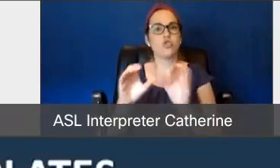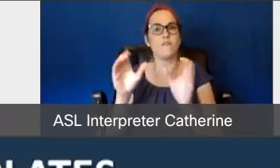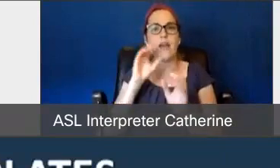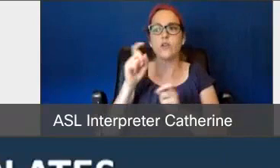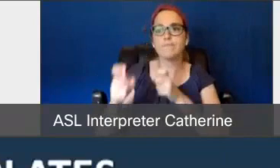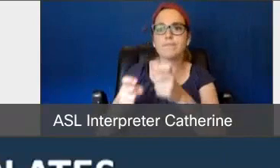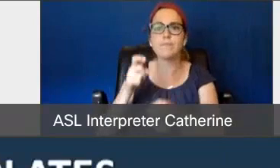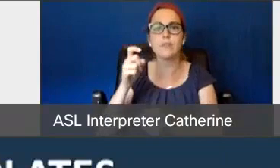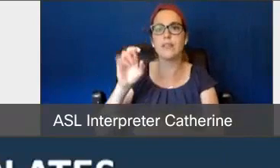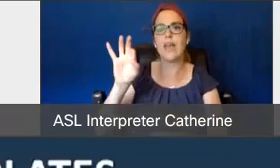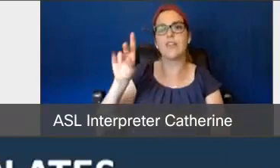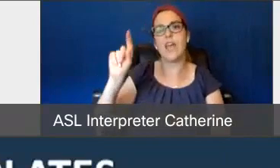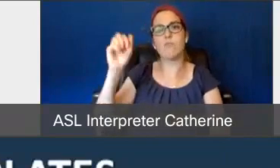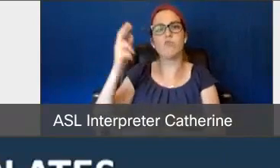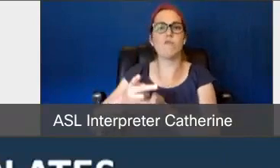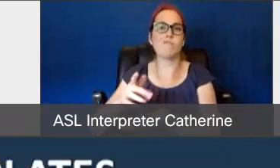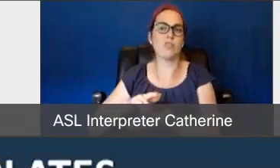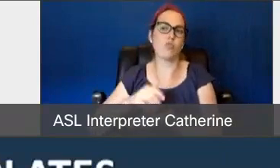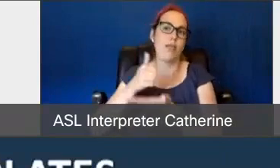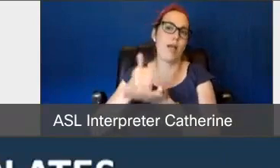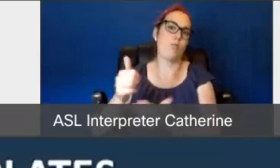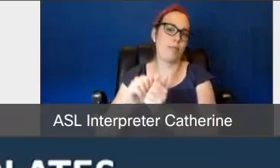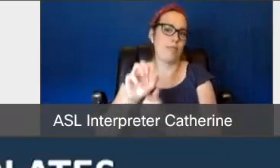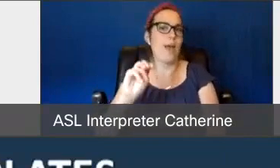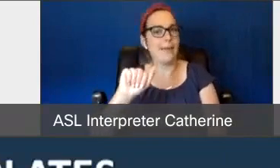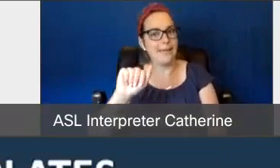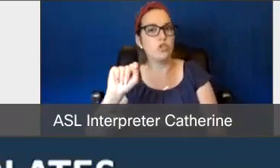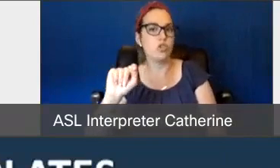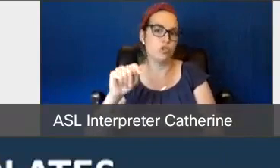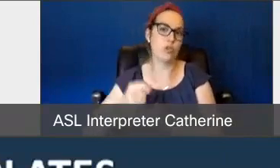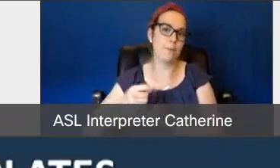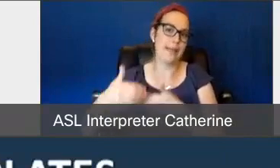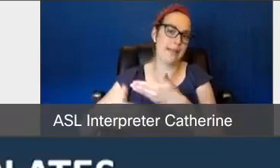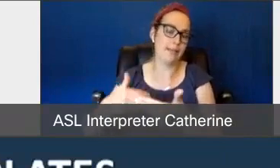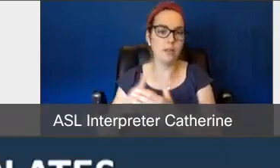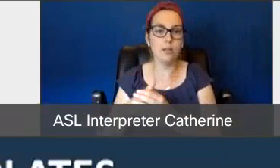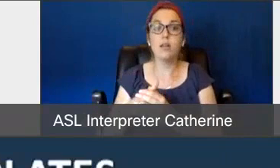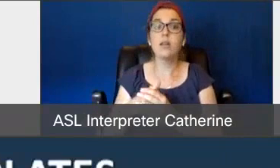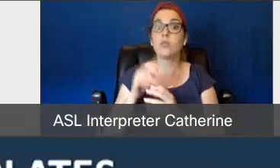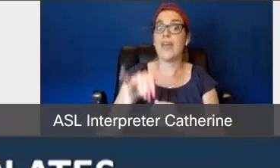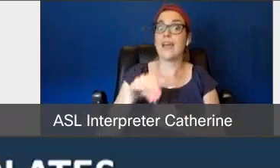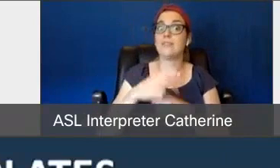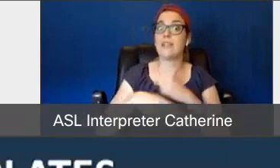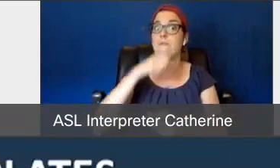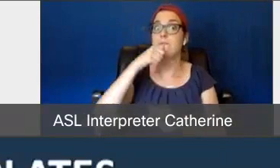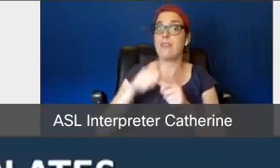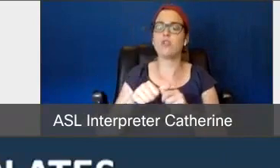or for methadone facilities and letters that the drug court can send out to those agencies letting them know